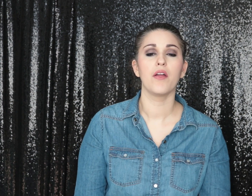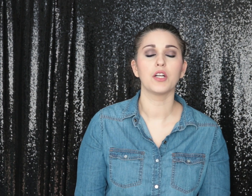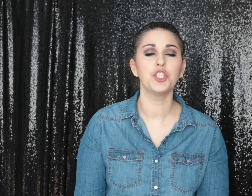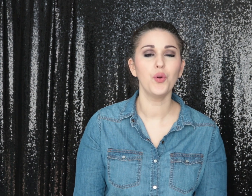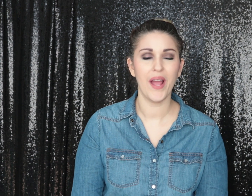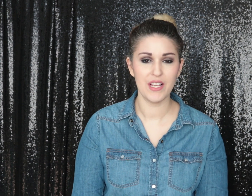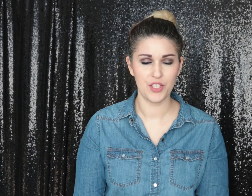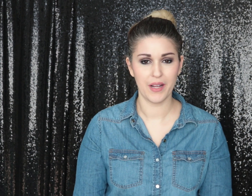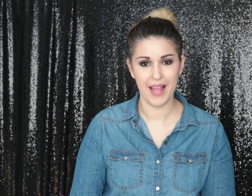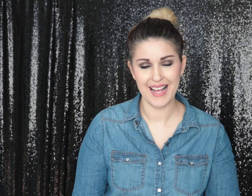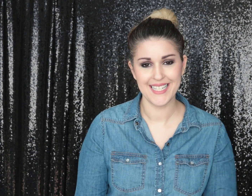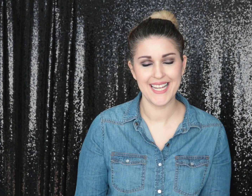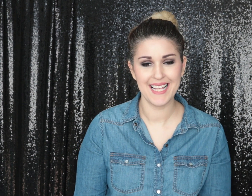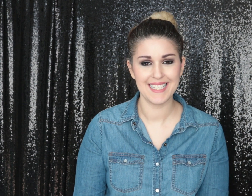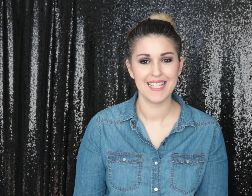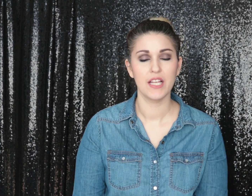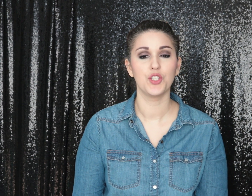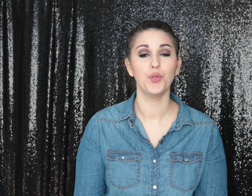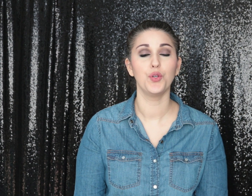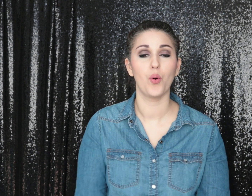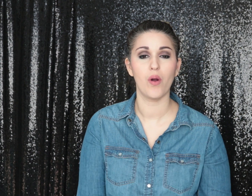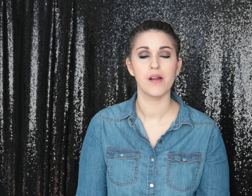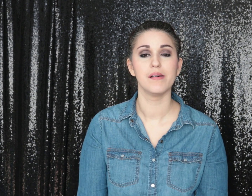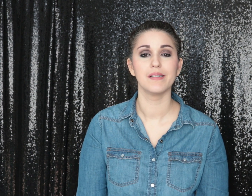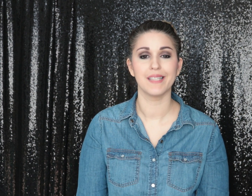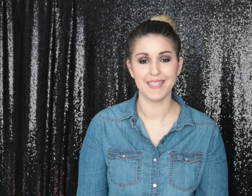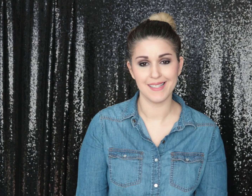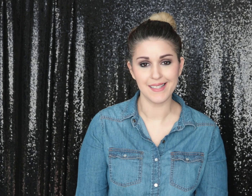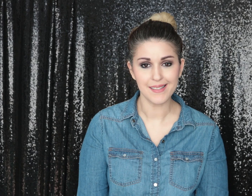Now there are two ways you can add tents to your sentences.